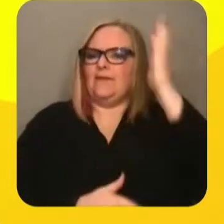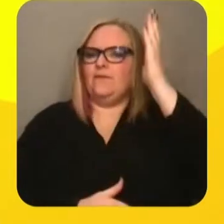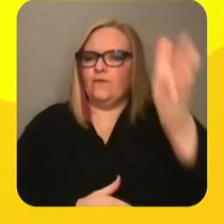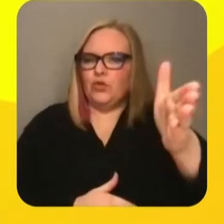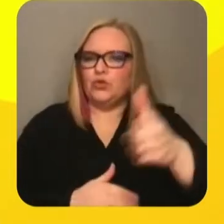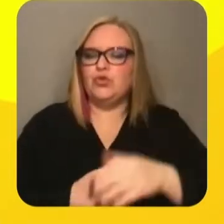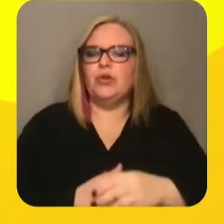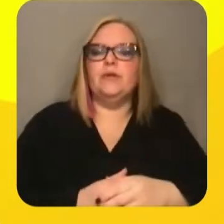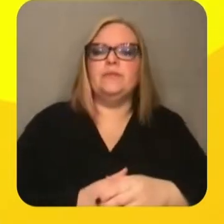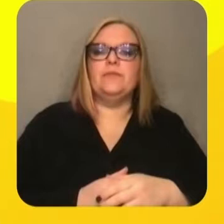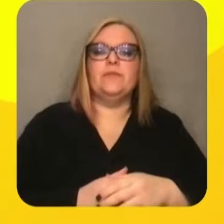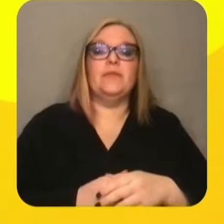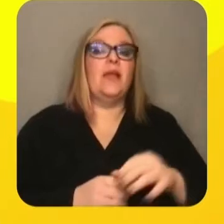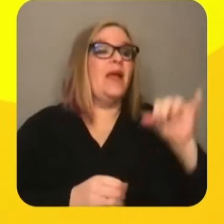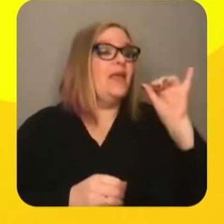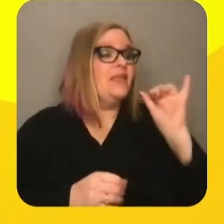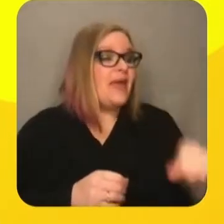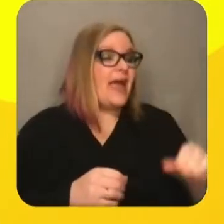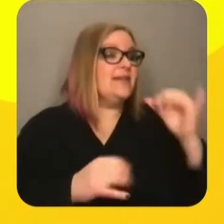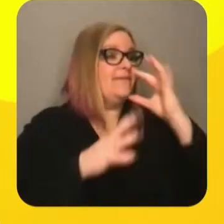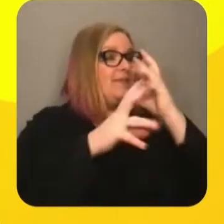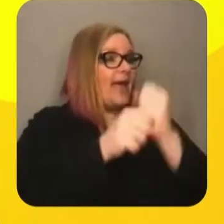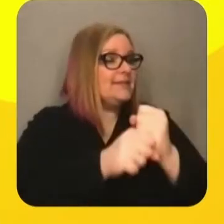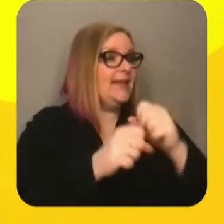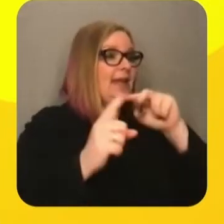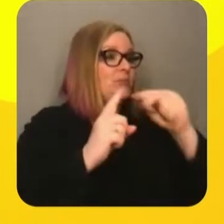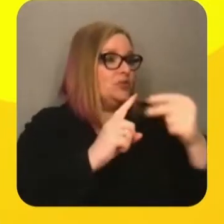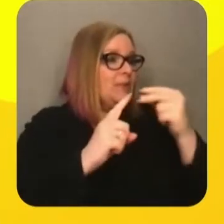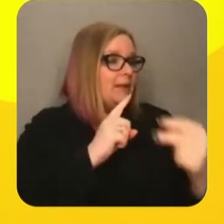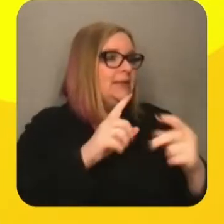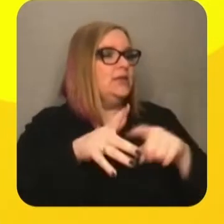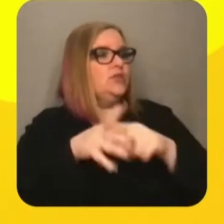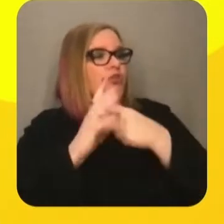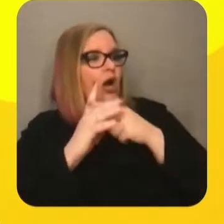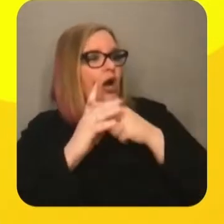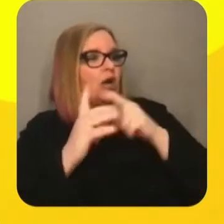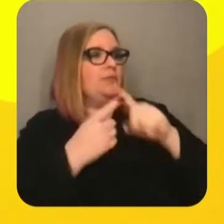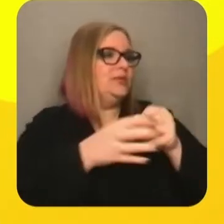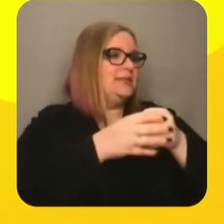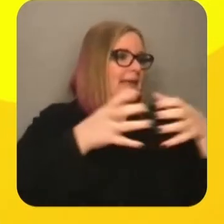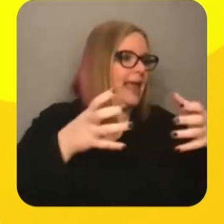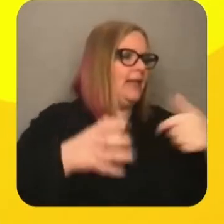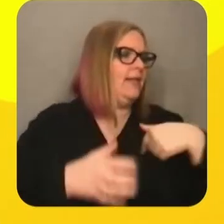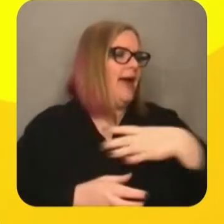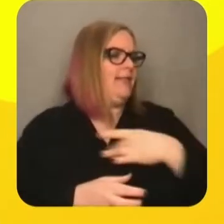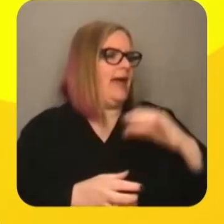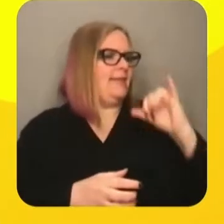That's such a fascinating perspective, talking about from startup to scale there. I really like that. Yemi.